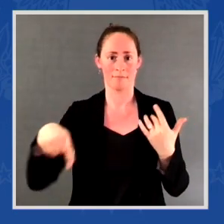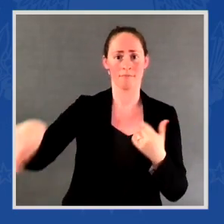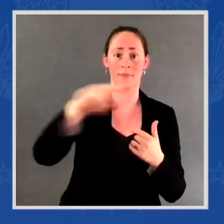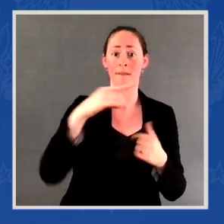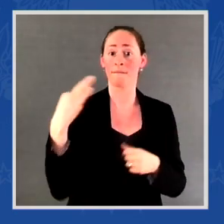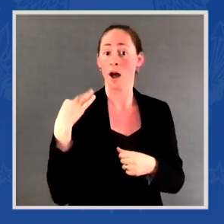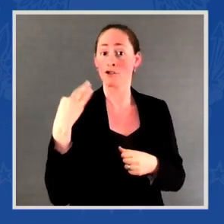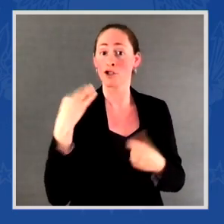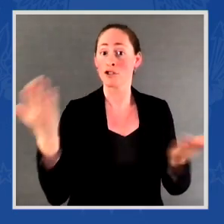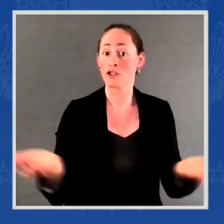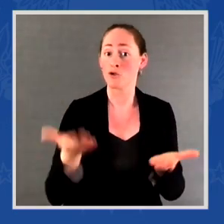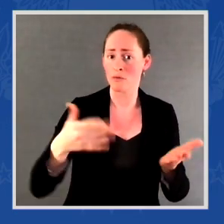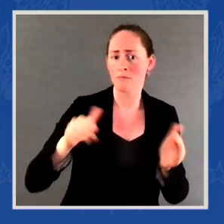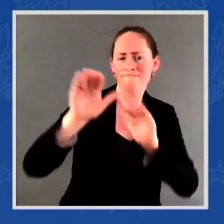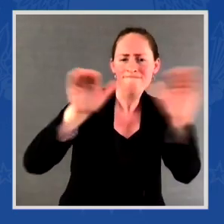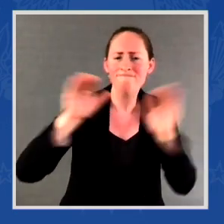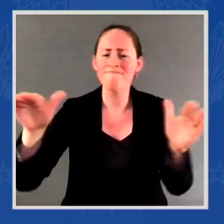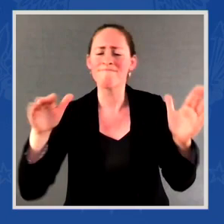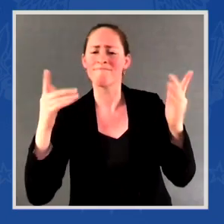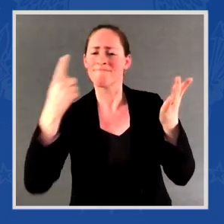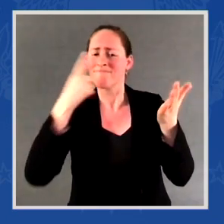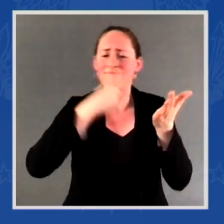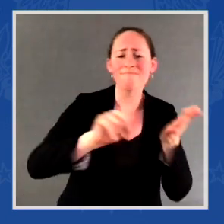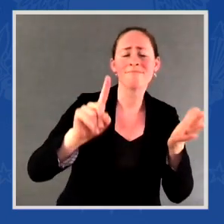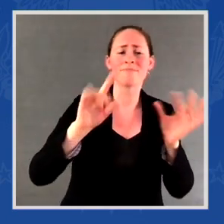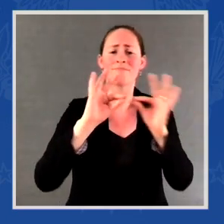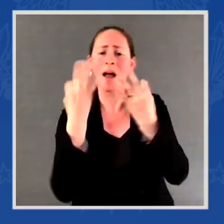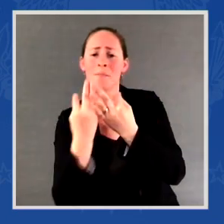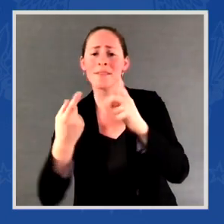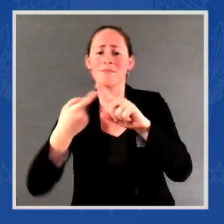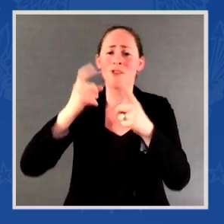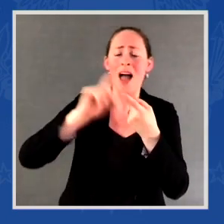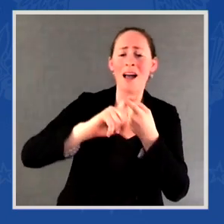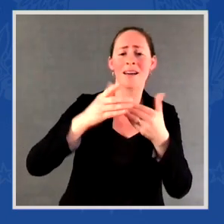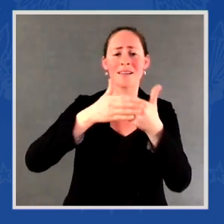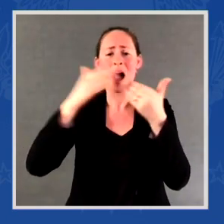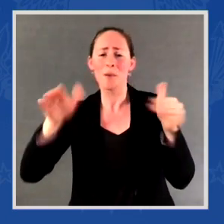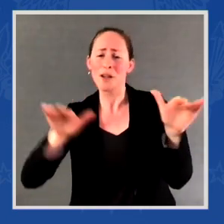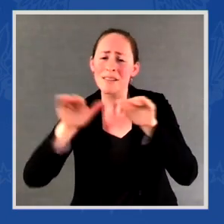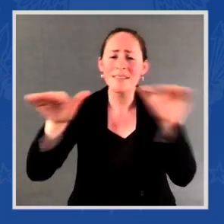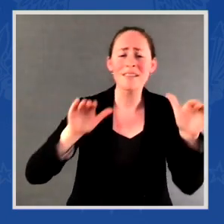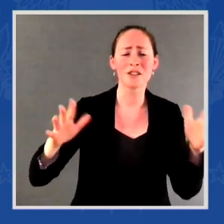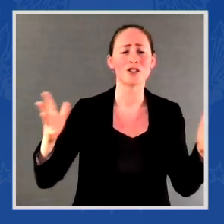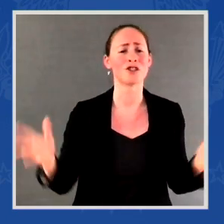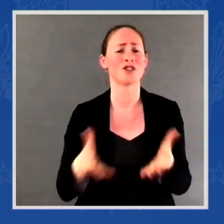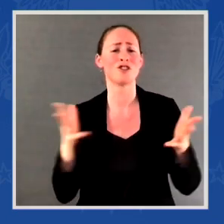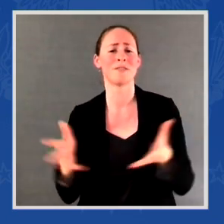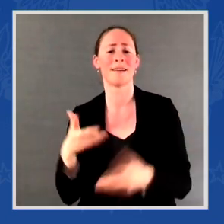to help finish the job of getting America vaccinated. To join that effort, I say to the people watching this